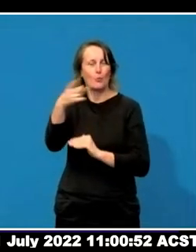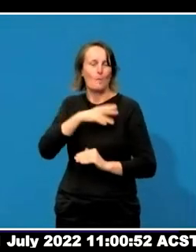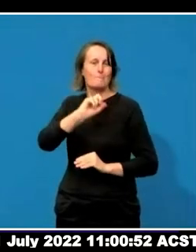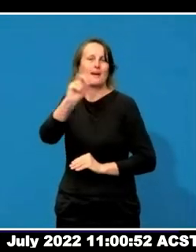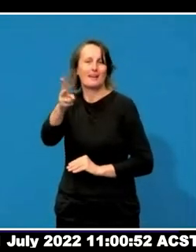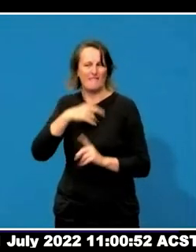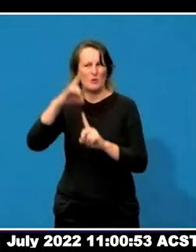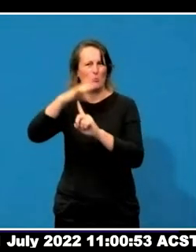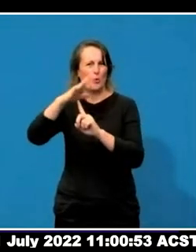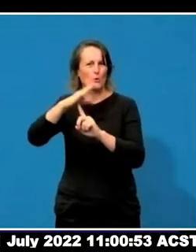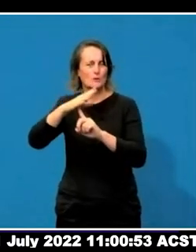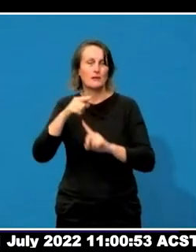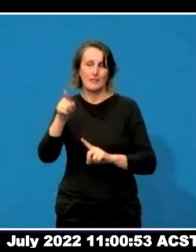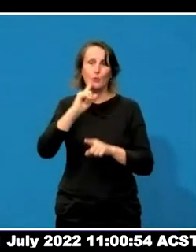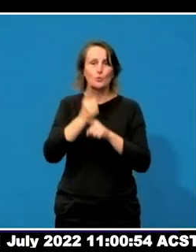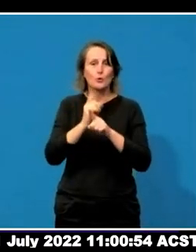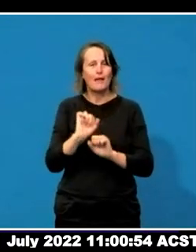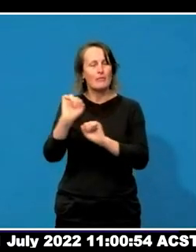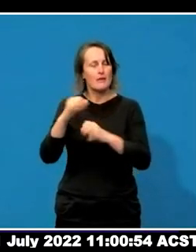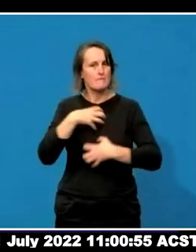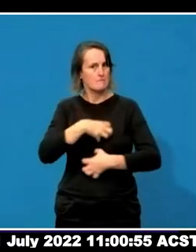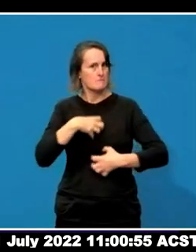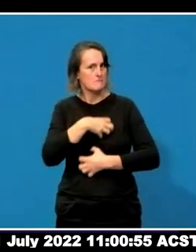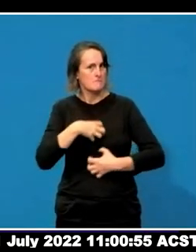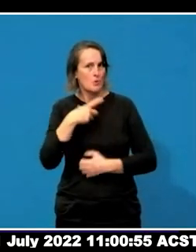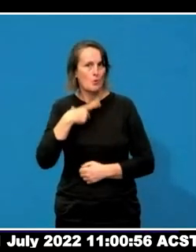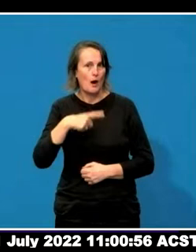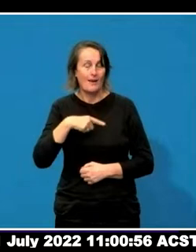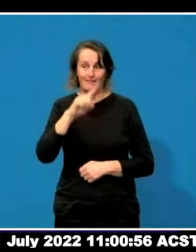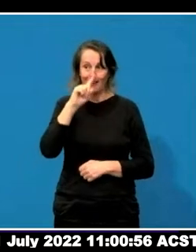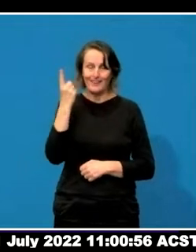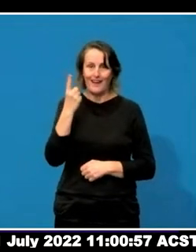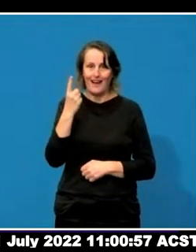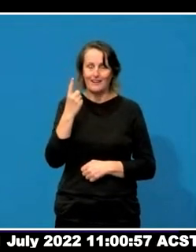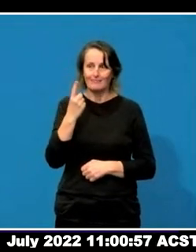They will share their frustrations with not being able to access information in their